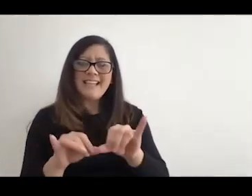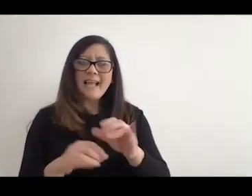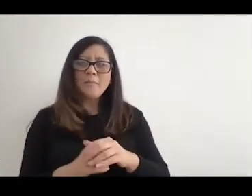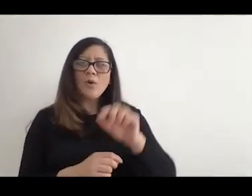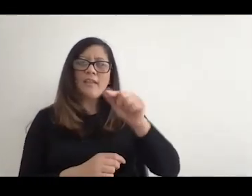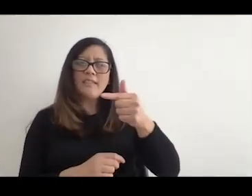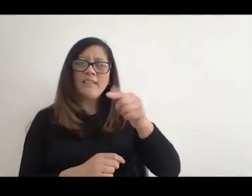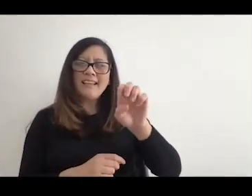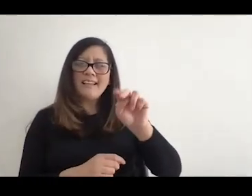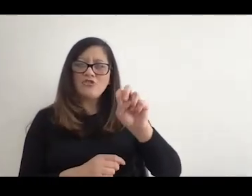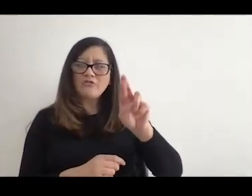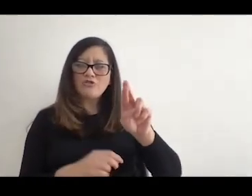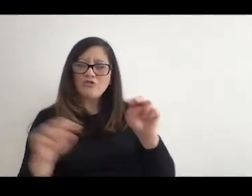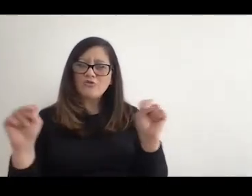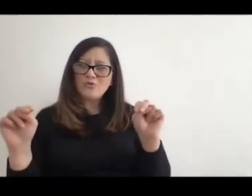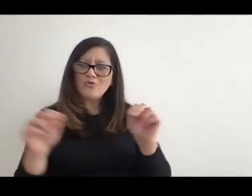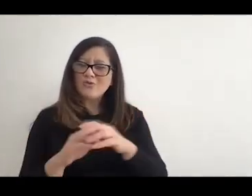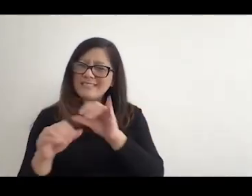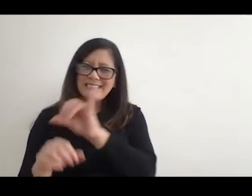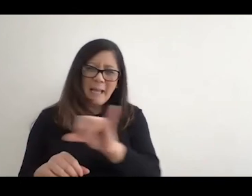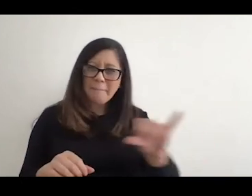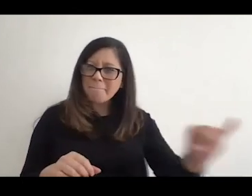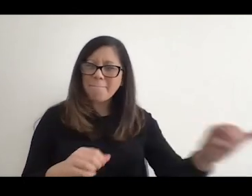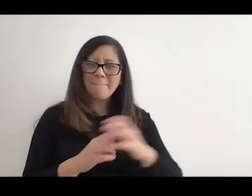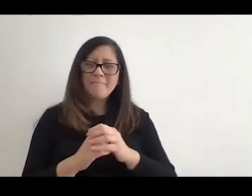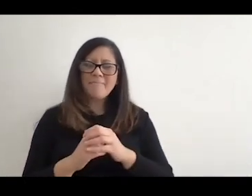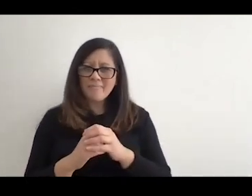people of color.